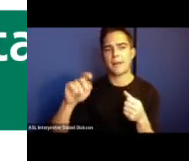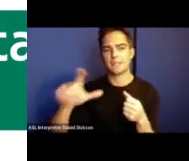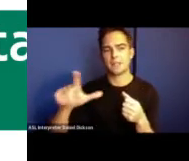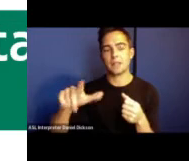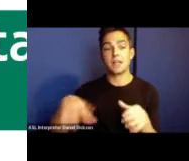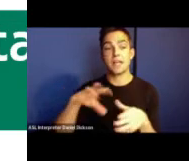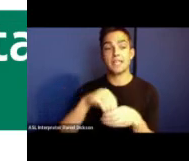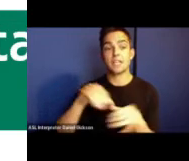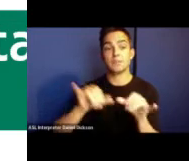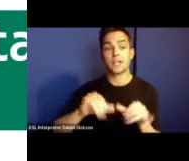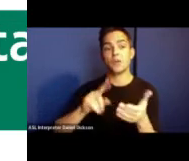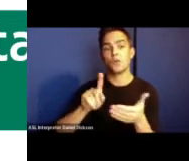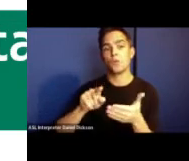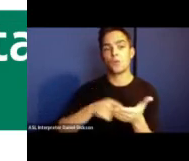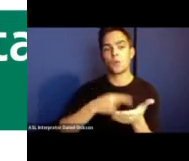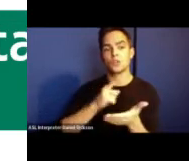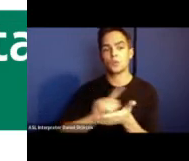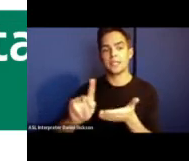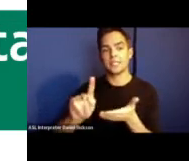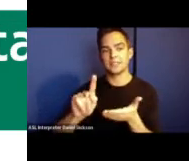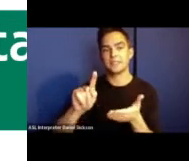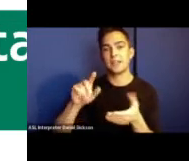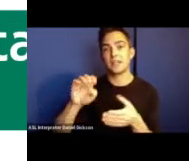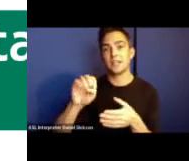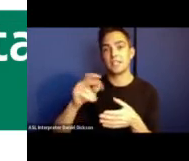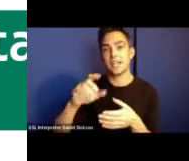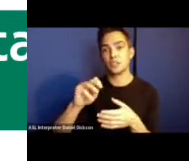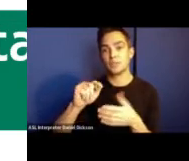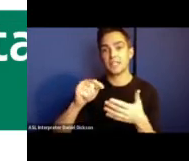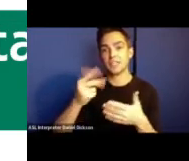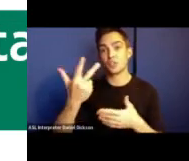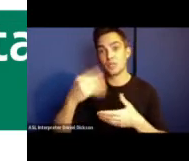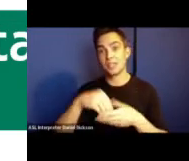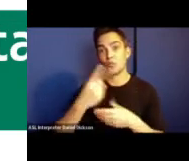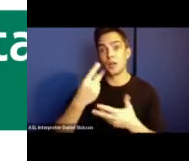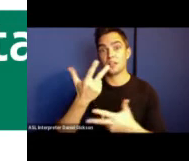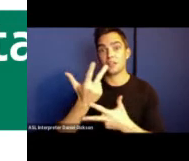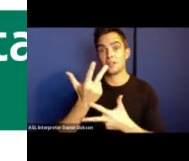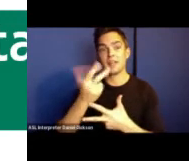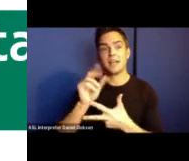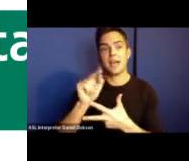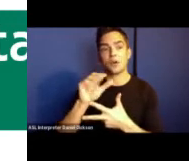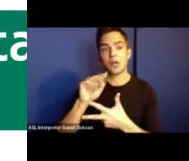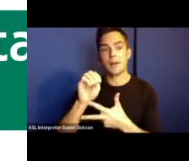completed once a week. The engagement scale is three scales in one. So it's the outcome rating scale, the relationship